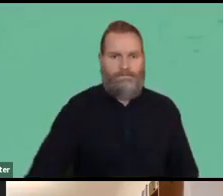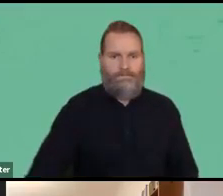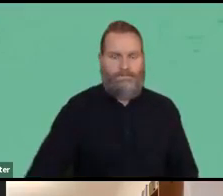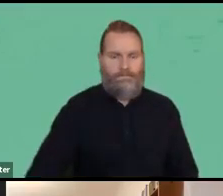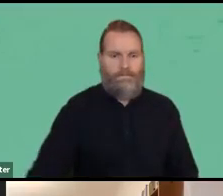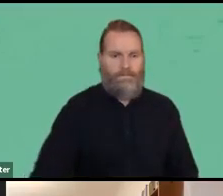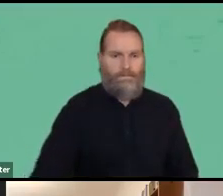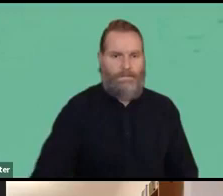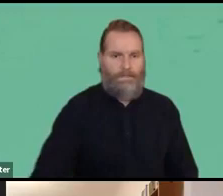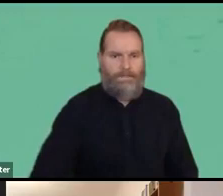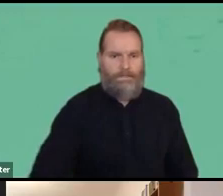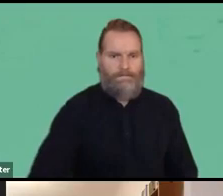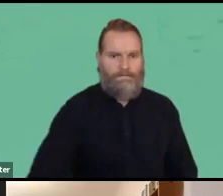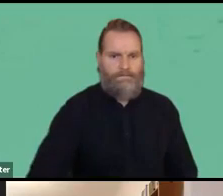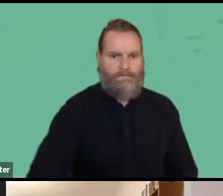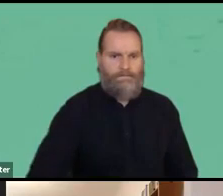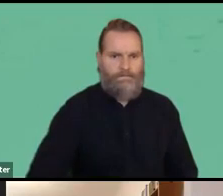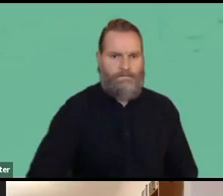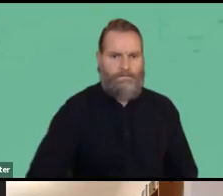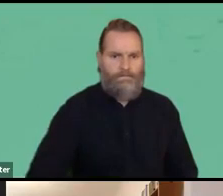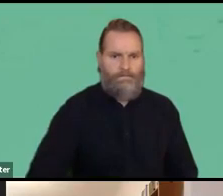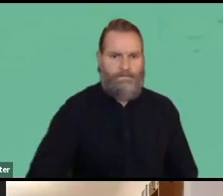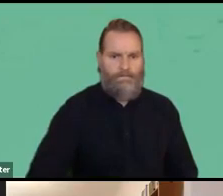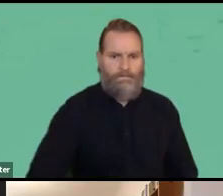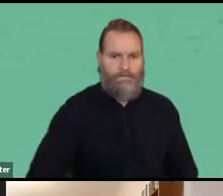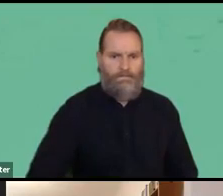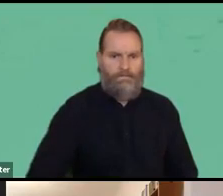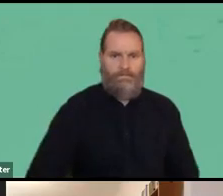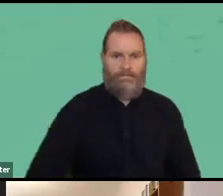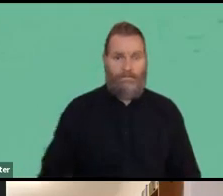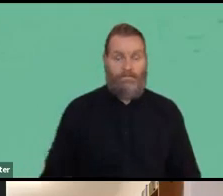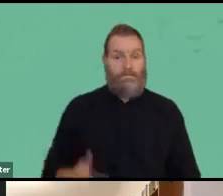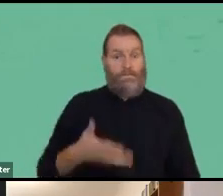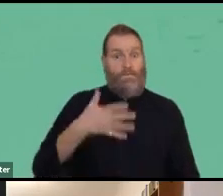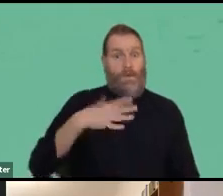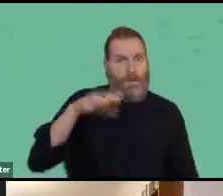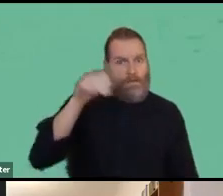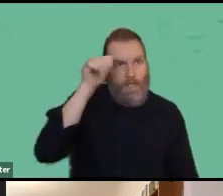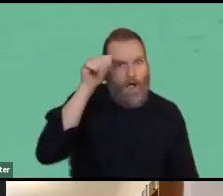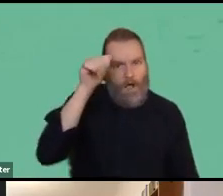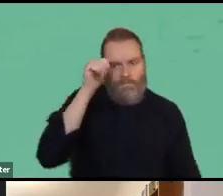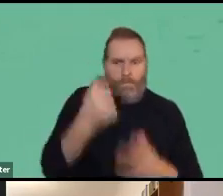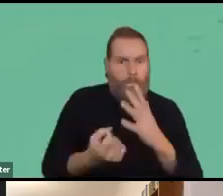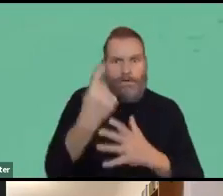when Rishi Sunak announced his pay freeze, and not as the government are now calling it a pay pause,